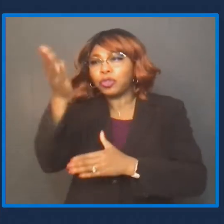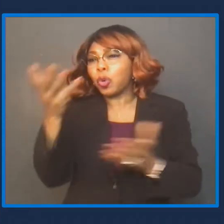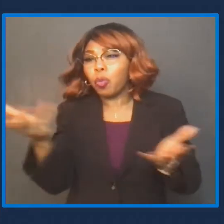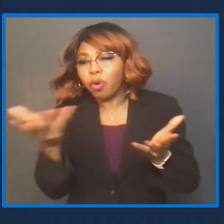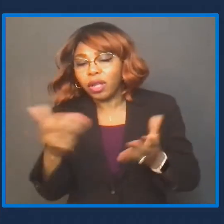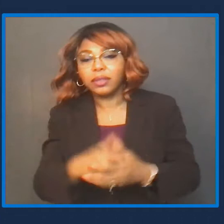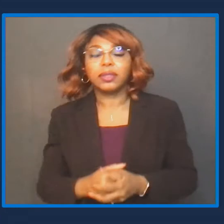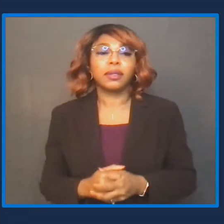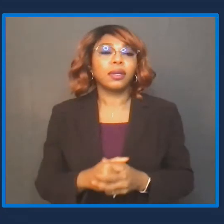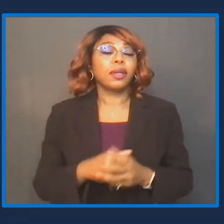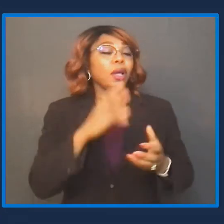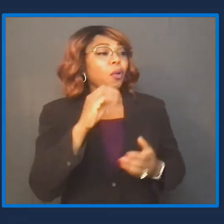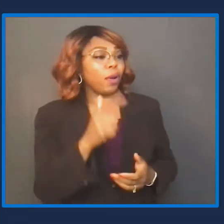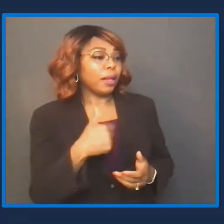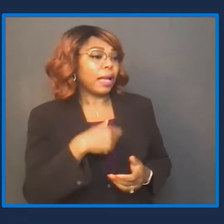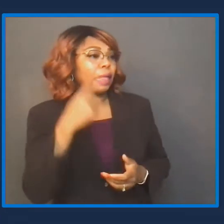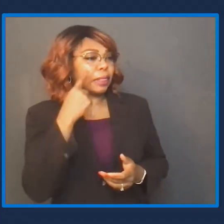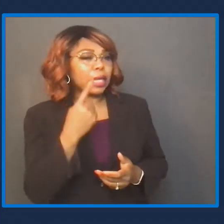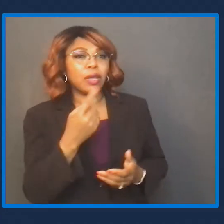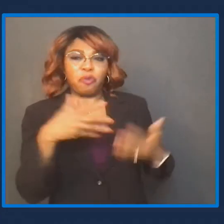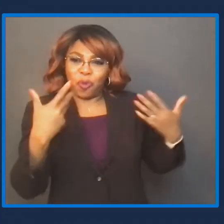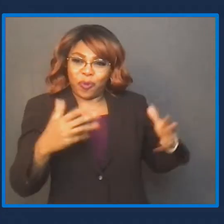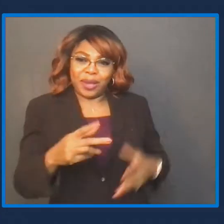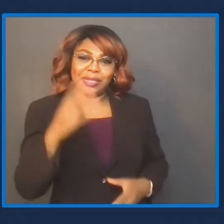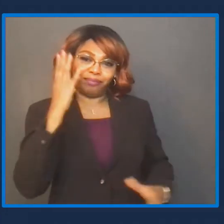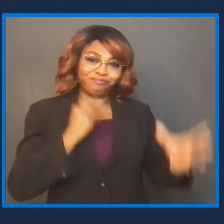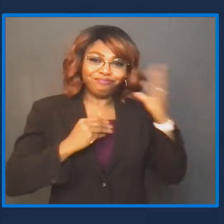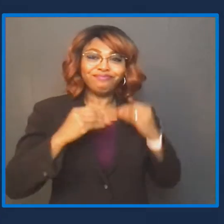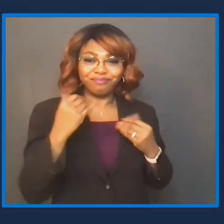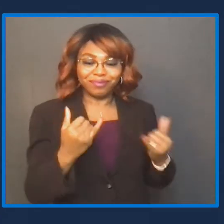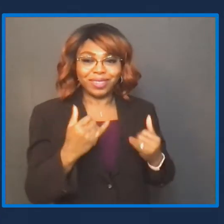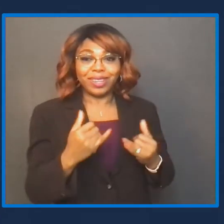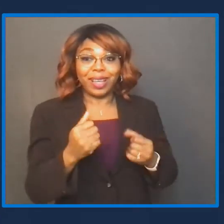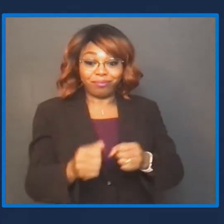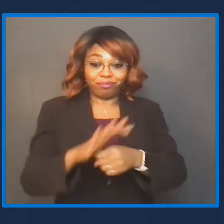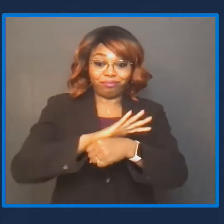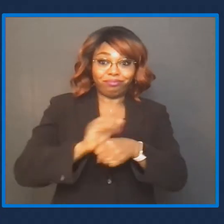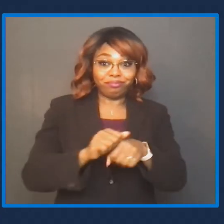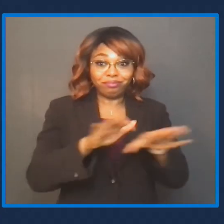Well, I think we're seeing it already and I think the pandemic has brought a lot of that about, hasn't it?